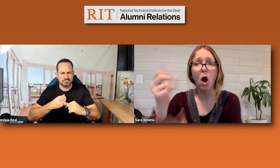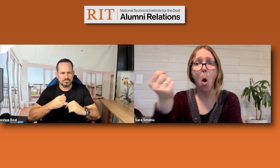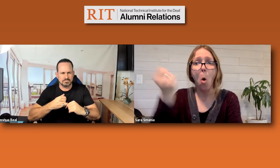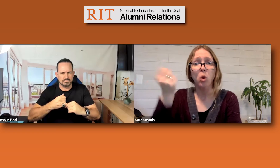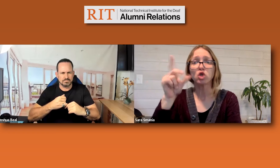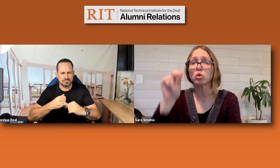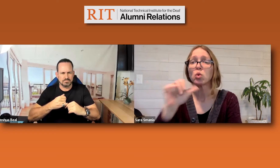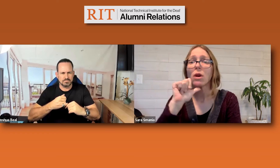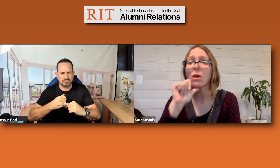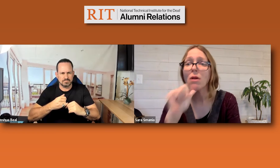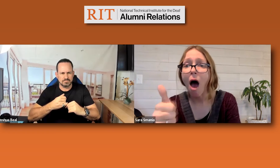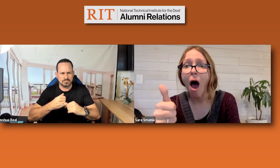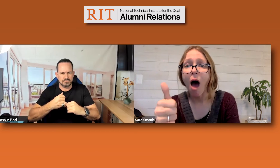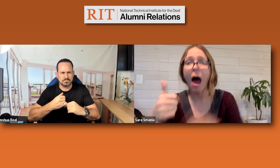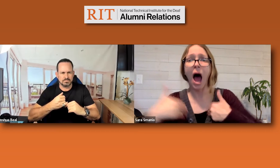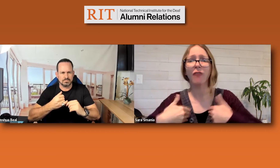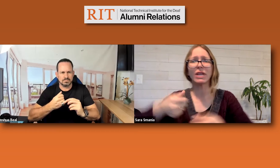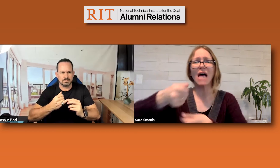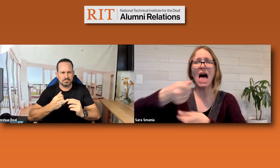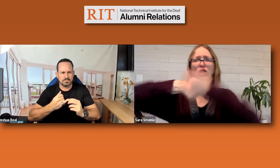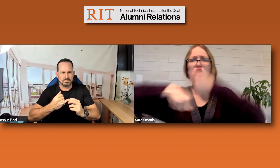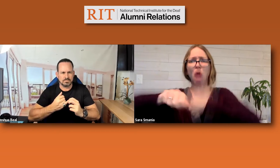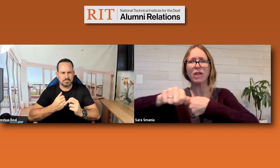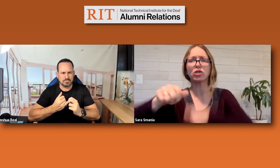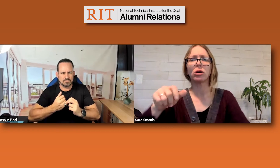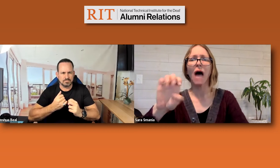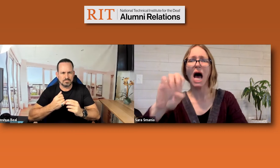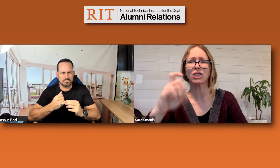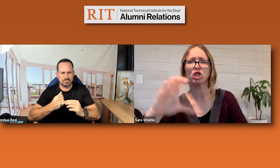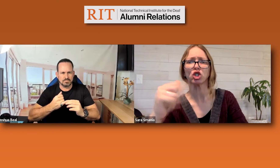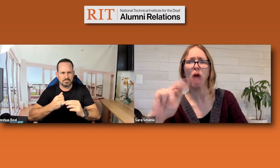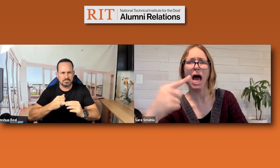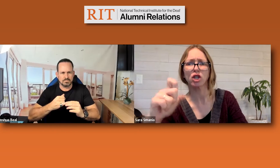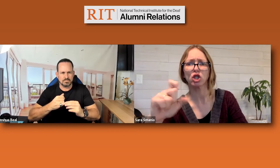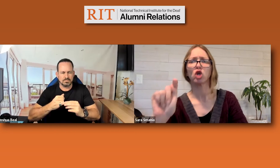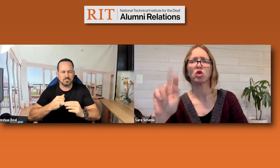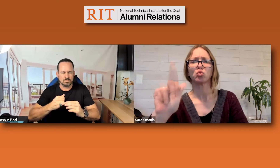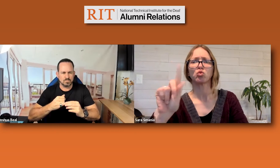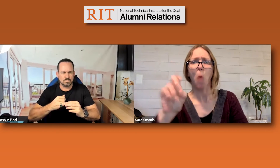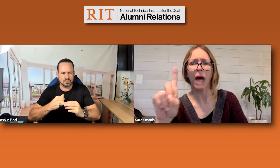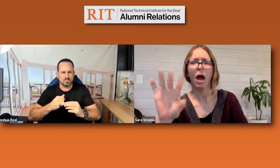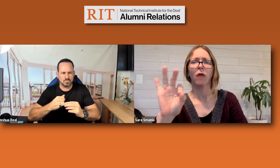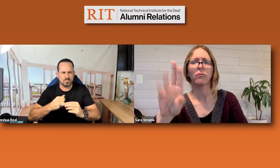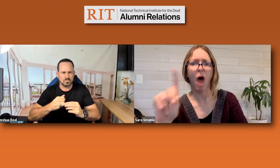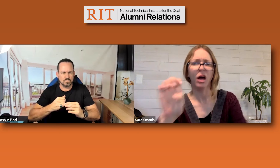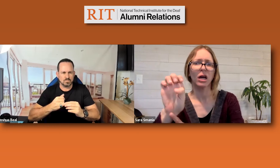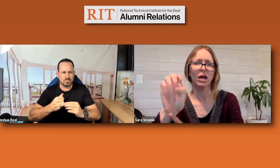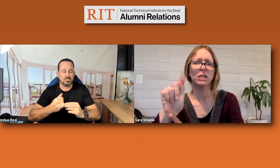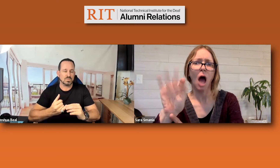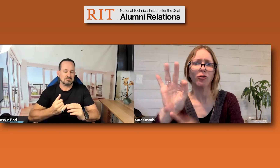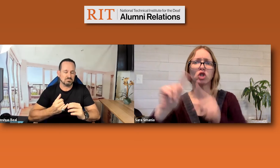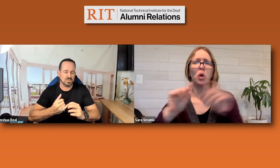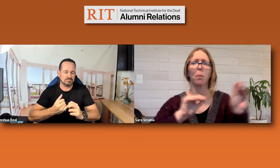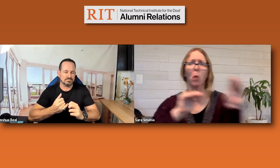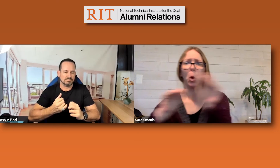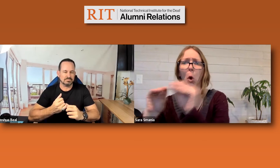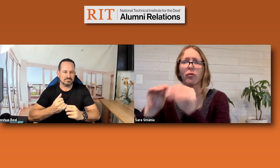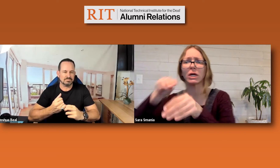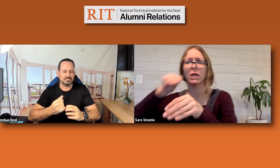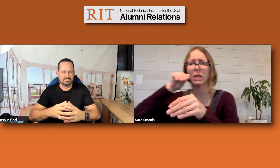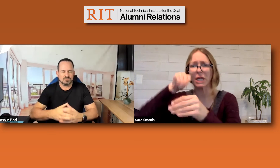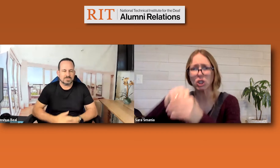do not have exchange-traded funds, ETFs,